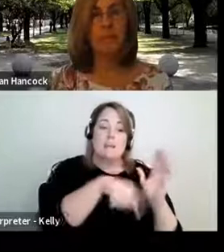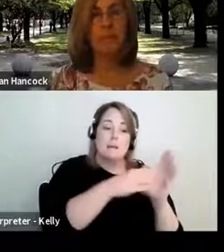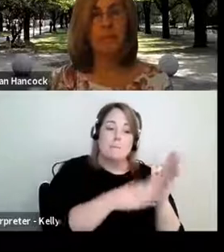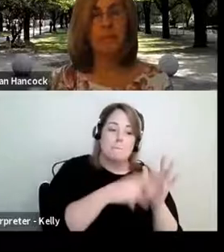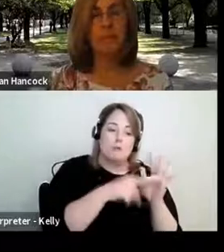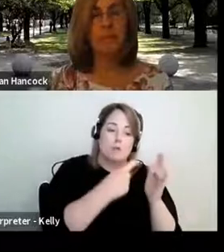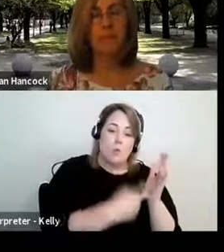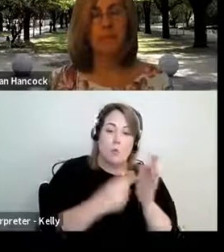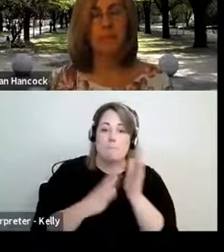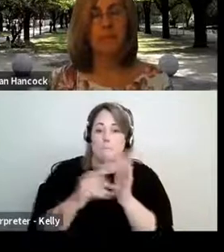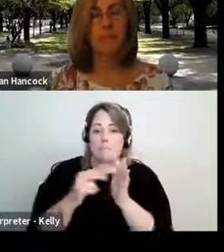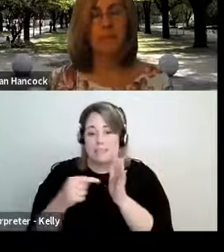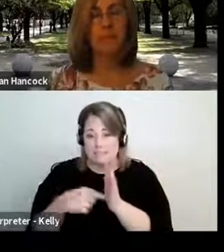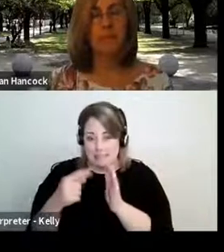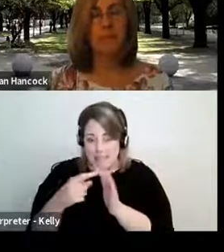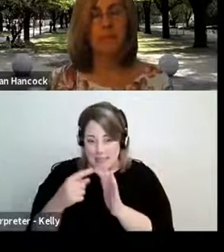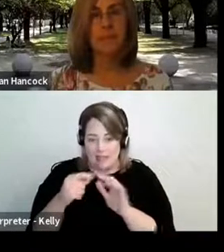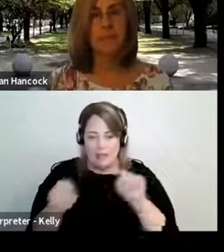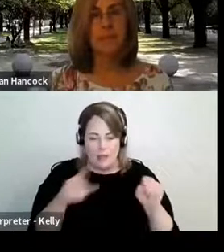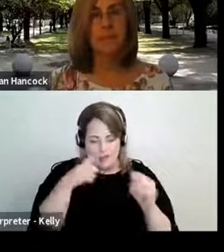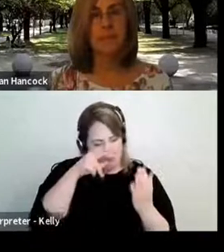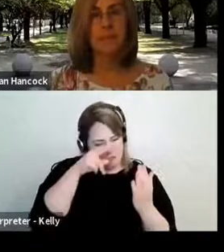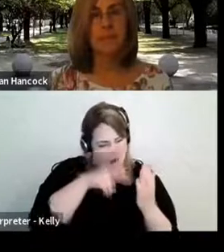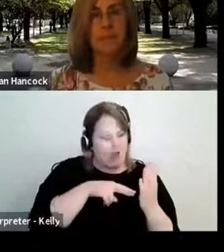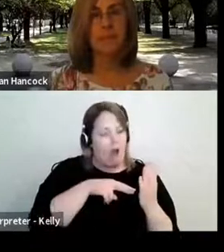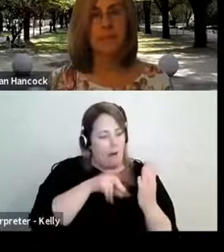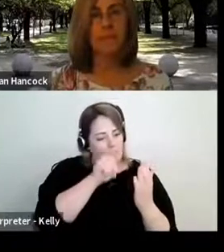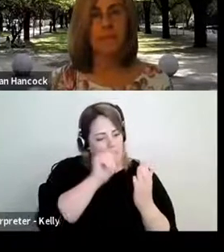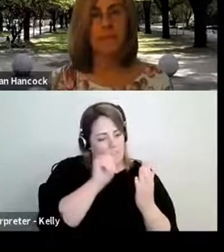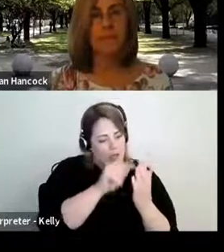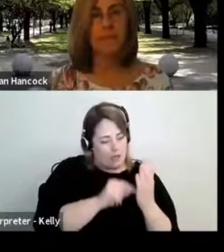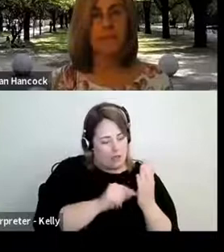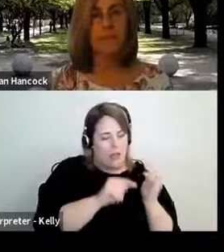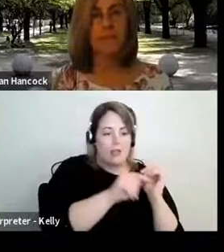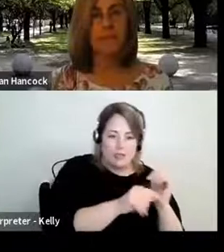and they can pull out appropriate information and go through it with their mentees and discuss it.